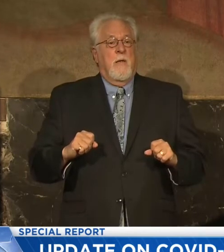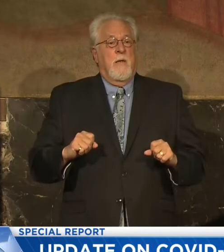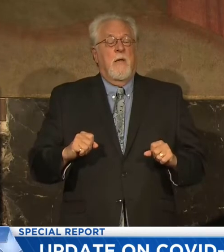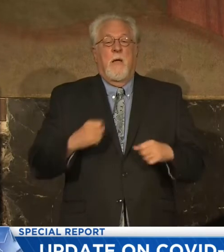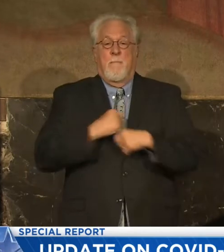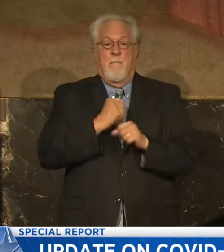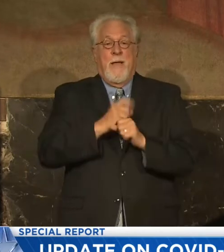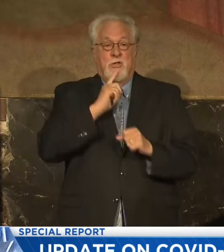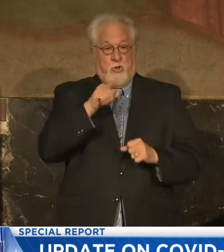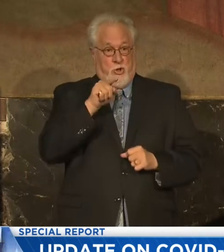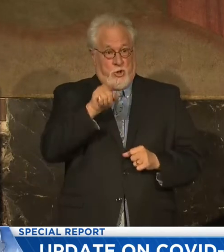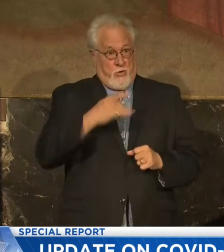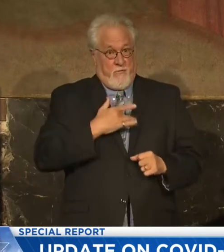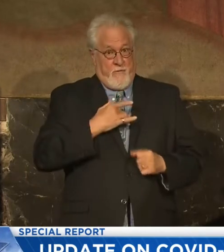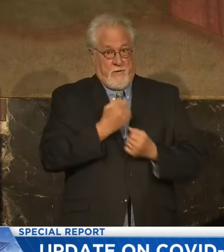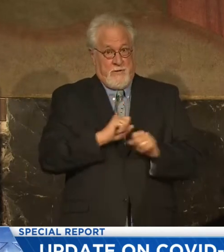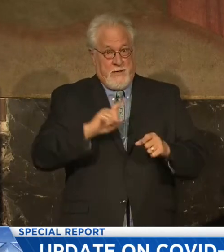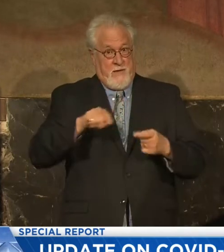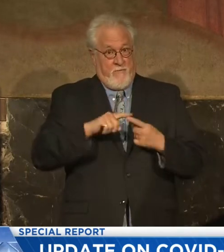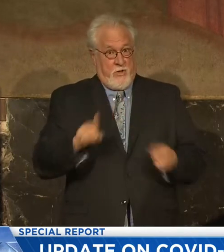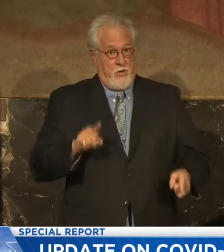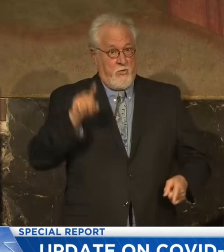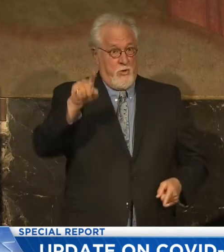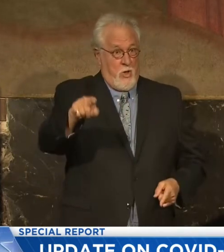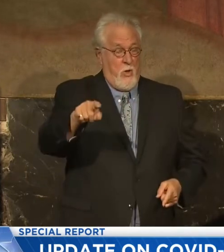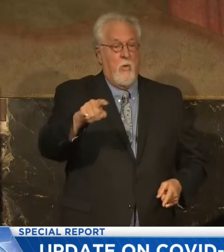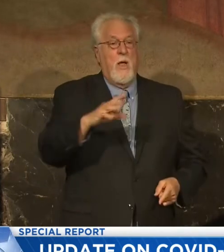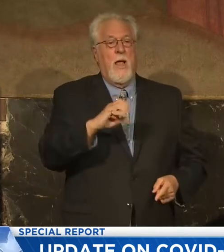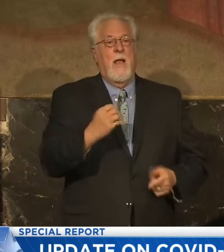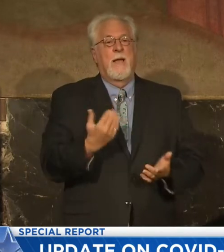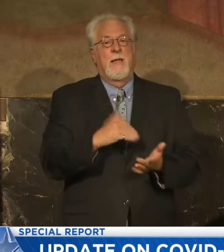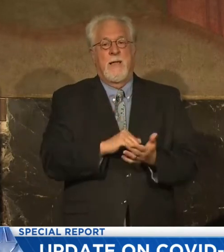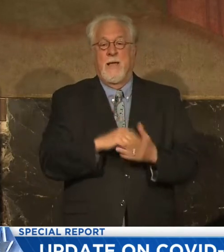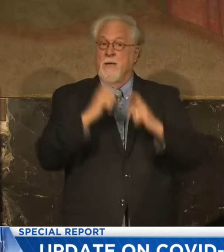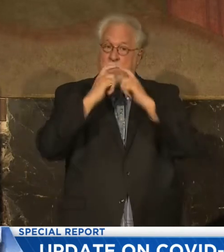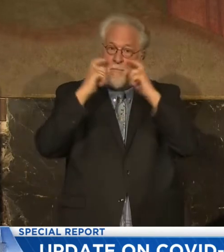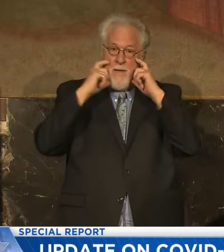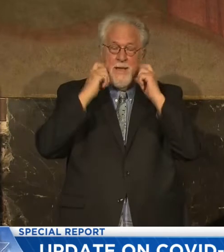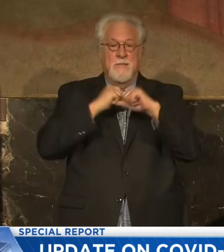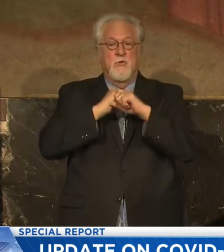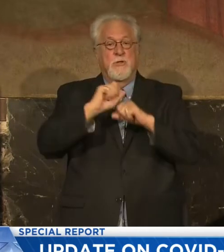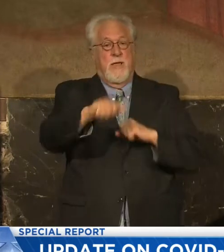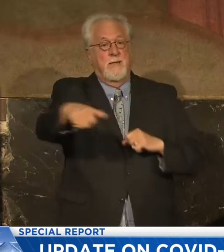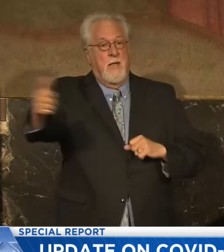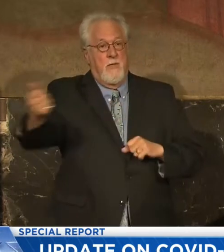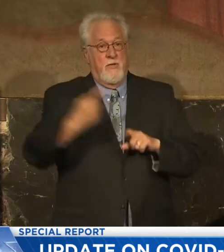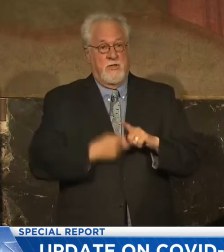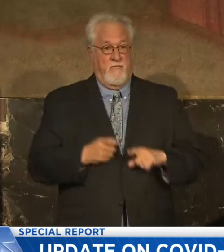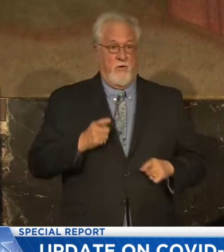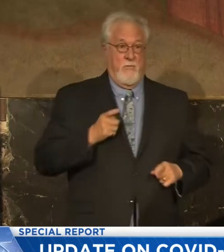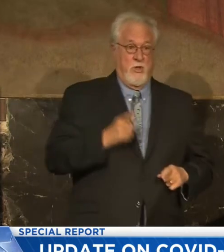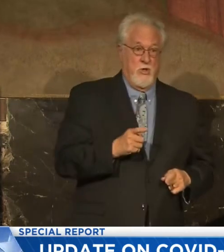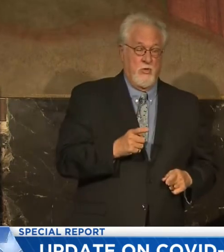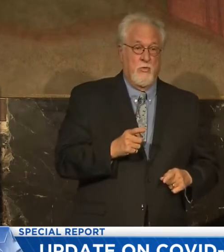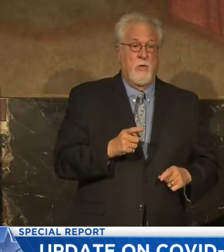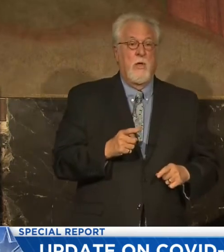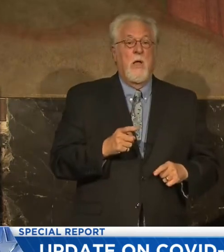AND FROM YOUR TABLE AND YOU'RE SITTING WITH INDIVIDUALS FROM YOUR IMMEDIATE HOUSEHOLD, YOU CAN DO THAT SAFELY. AND SO WE JUST WANT TO MAKE SURE